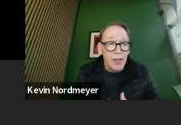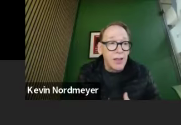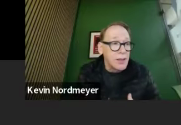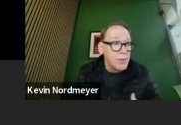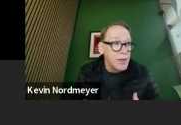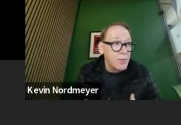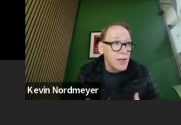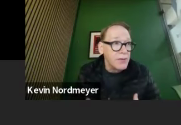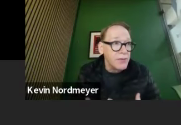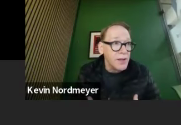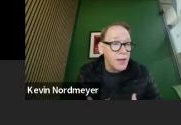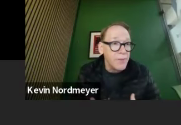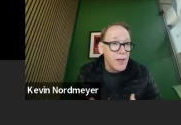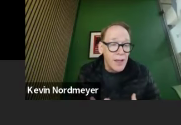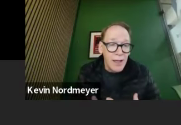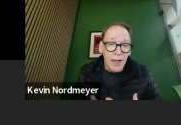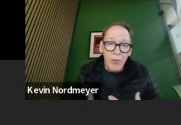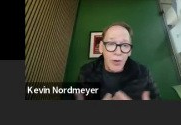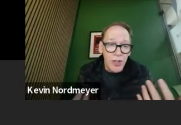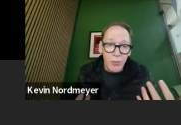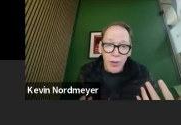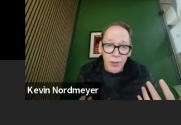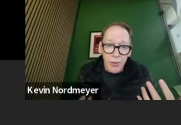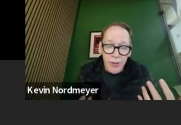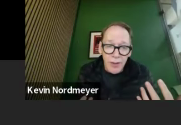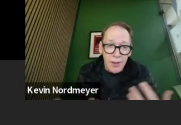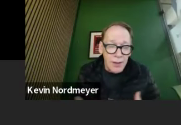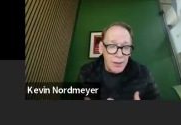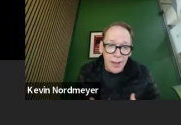but conducting himself in collaboration with others